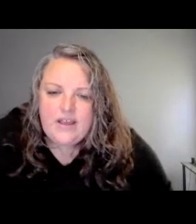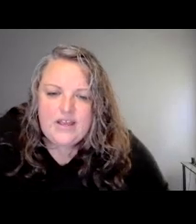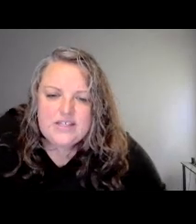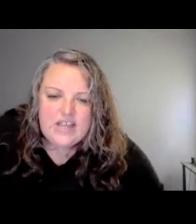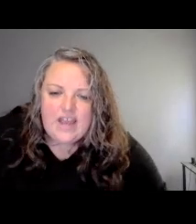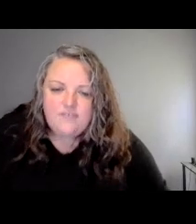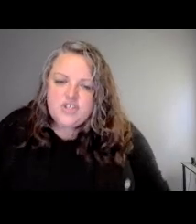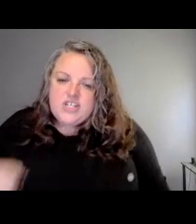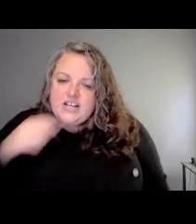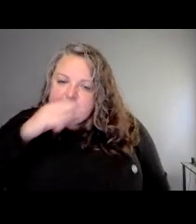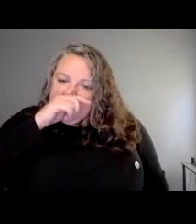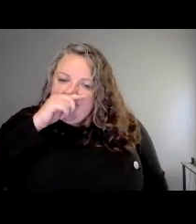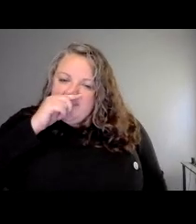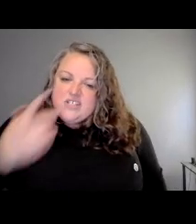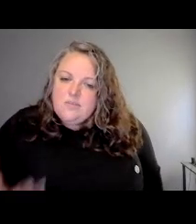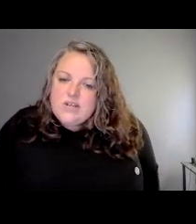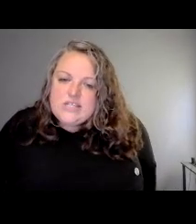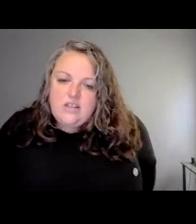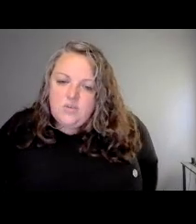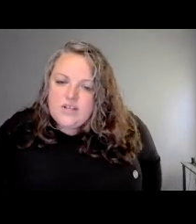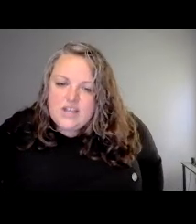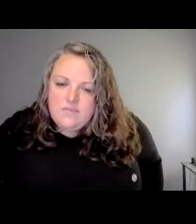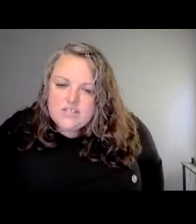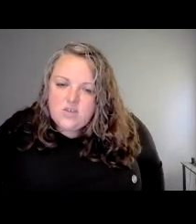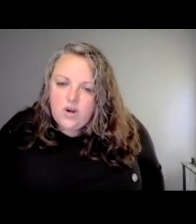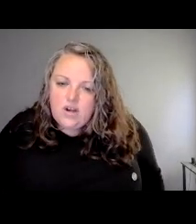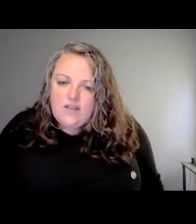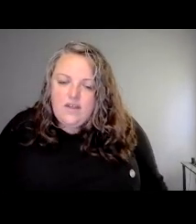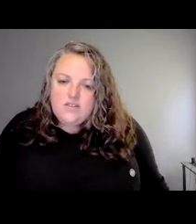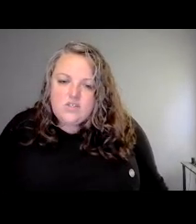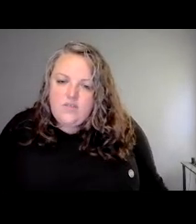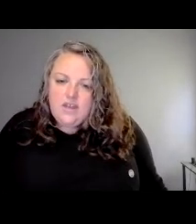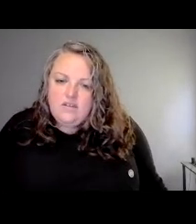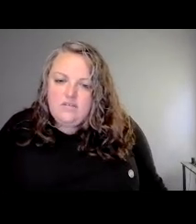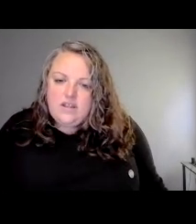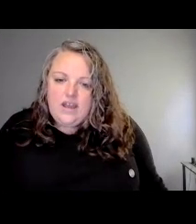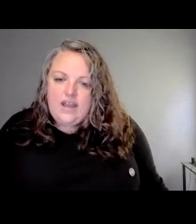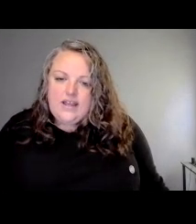but it's like after 6 for some reason the real time doesn't work and so then